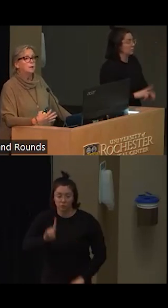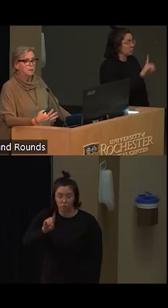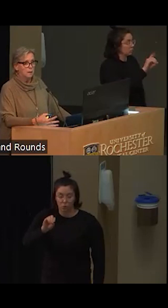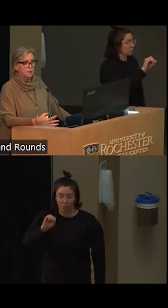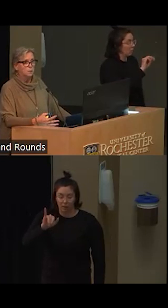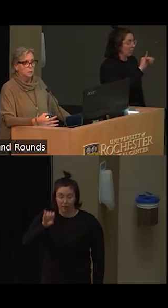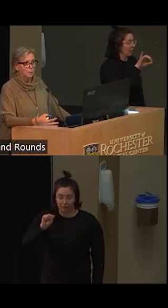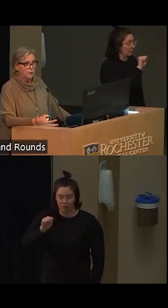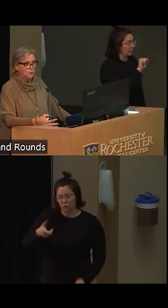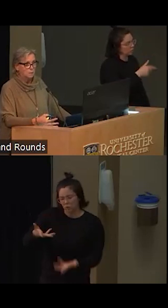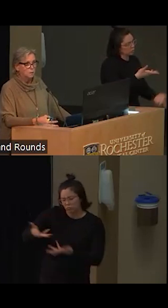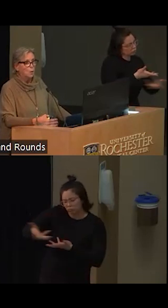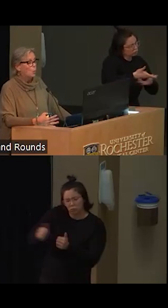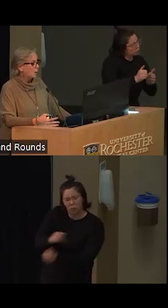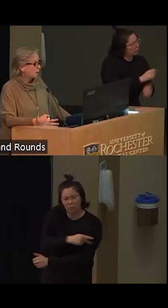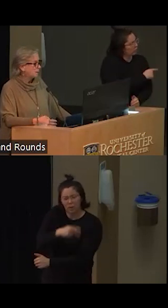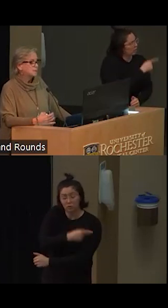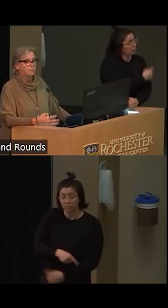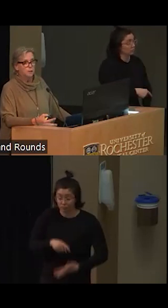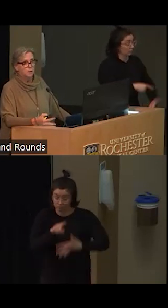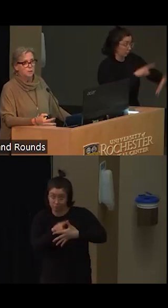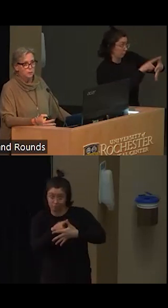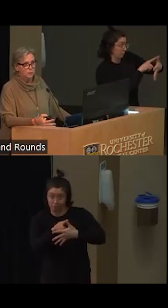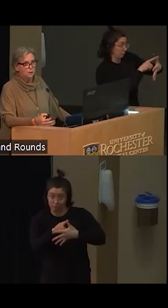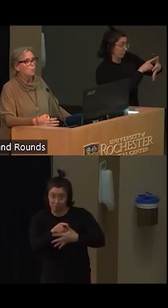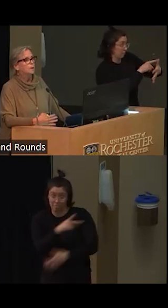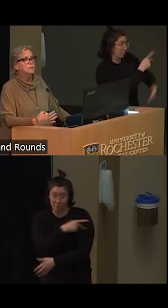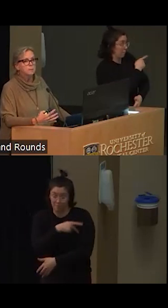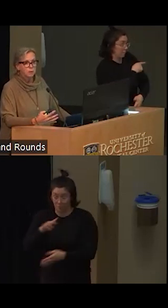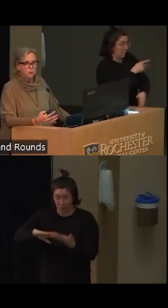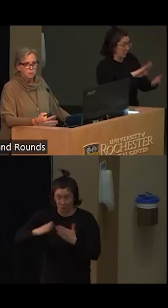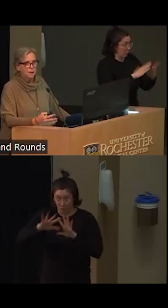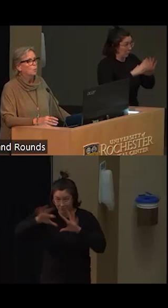we are engaging with our patients one is the patient Community what is the mill you like